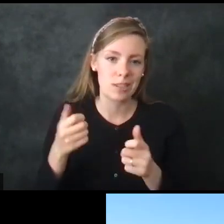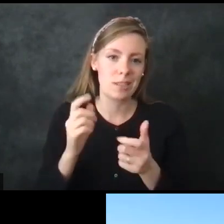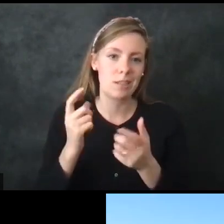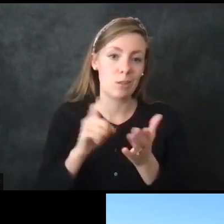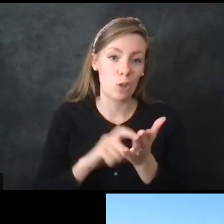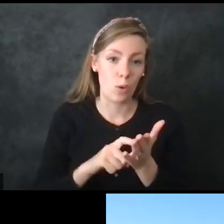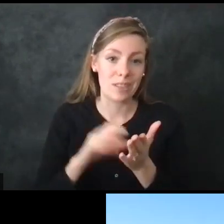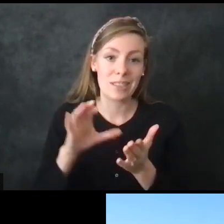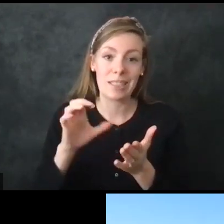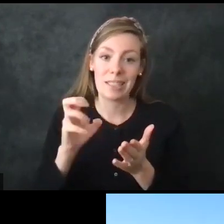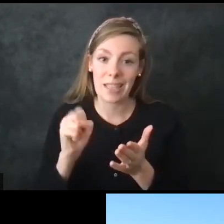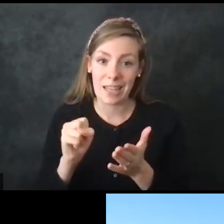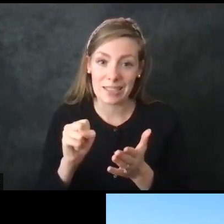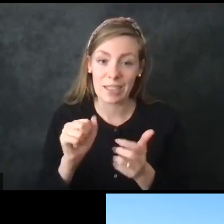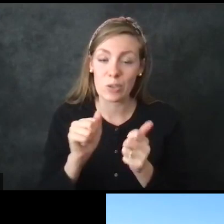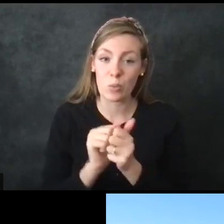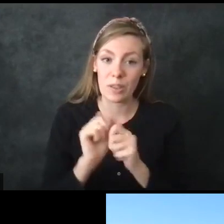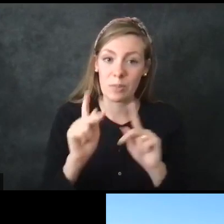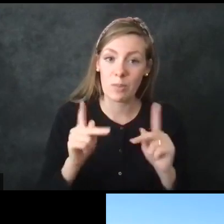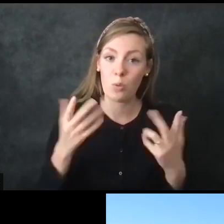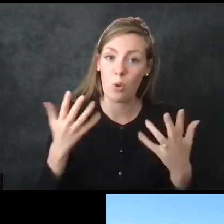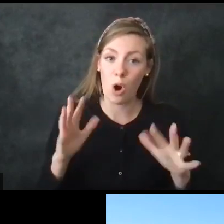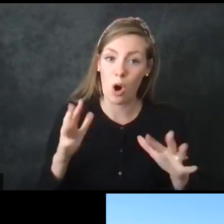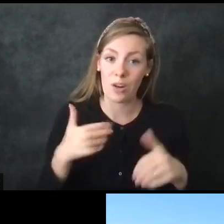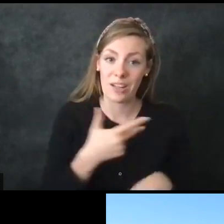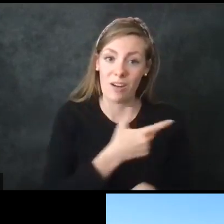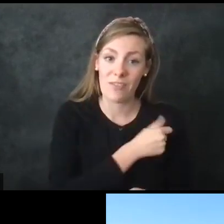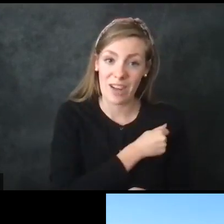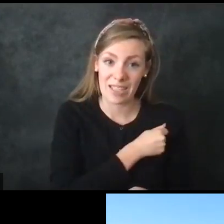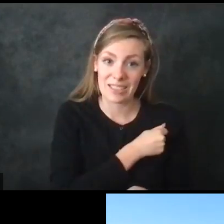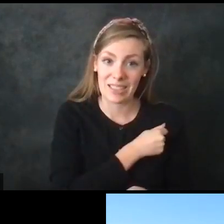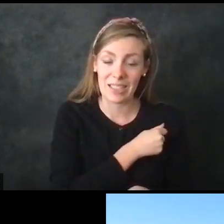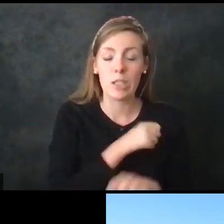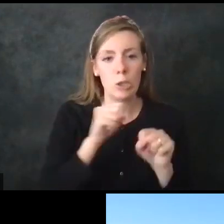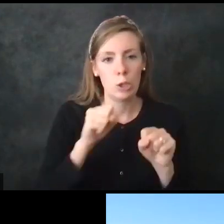certain health conditions that makes them vulnerable to severe consequences to 19.